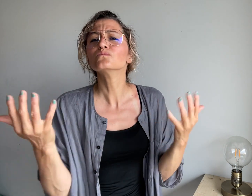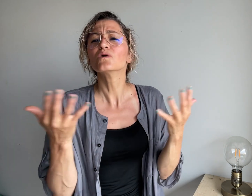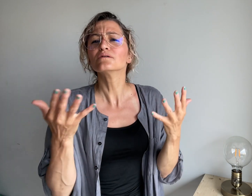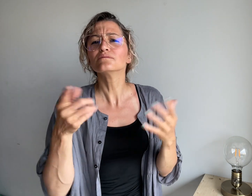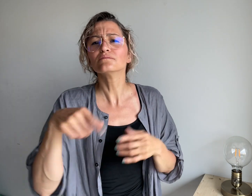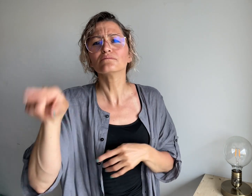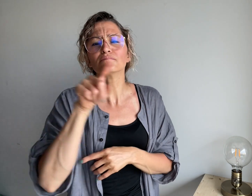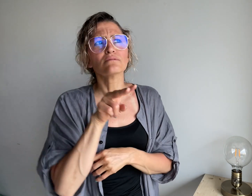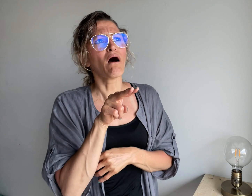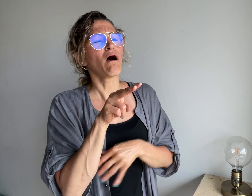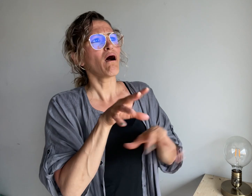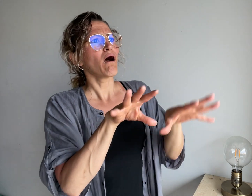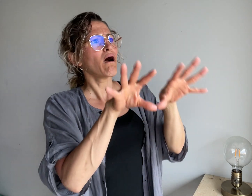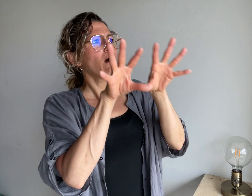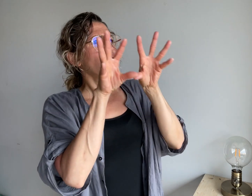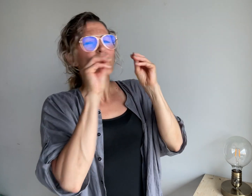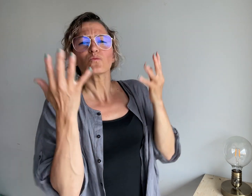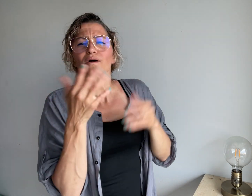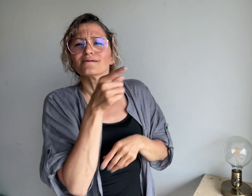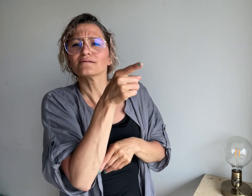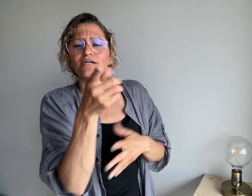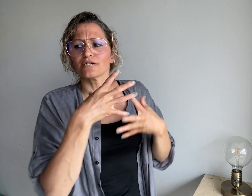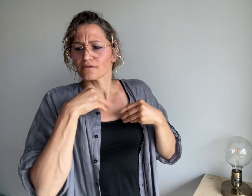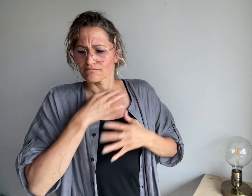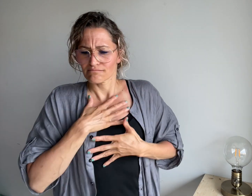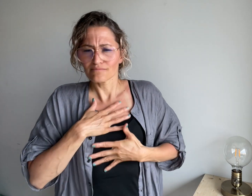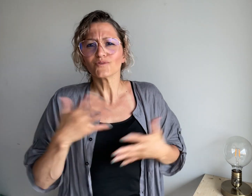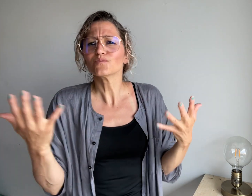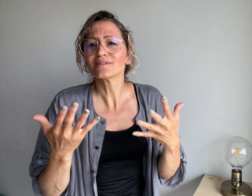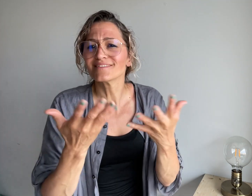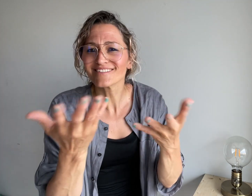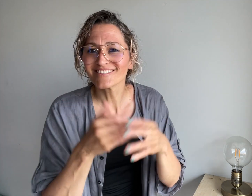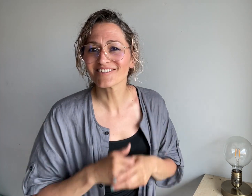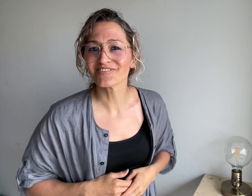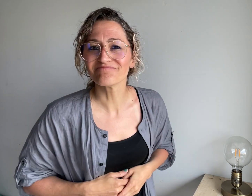What was it that made you feel that way?